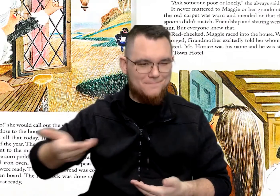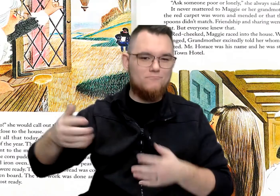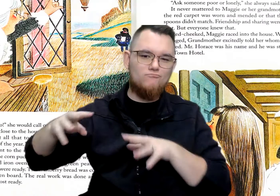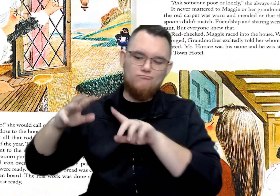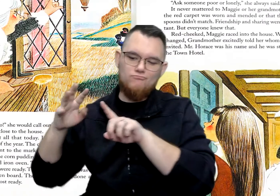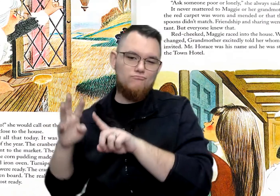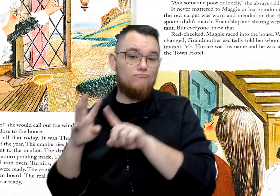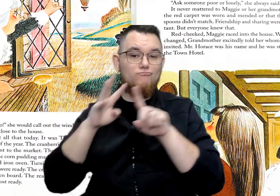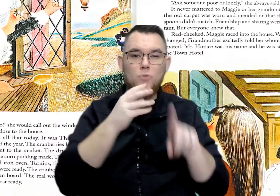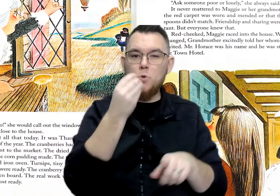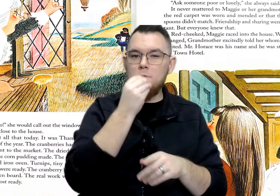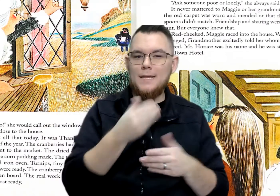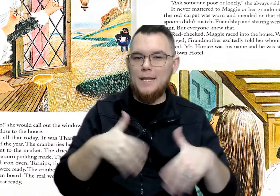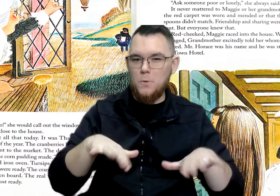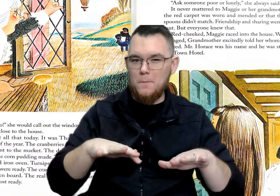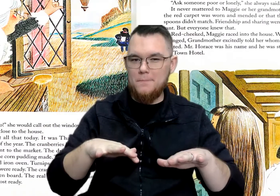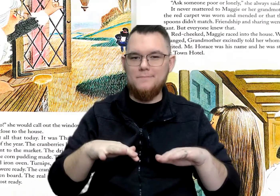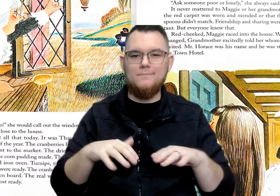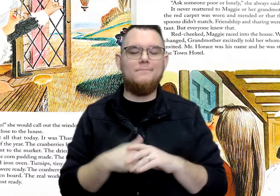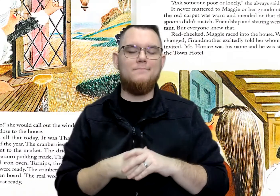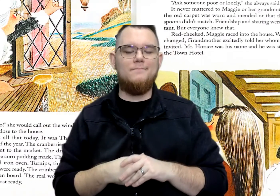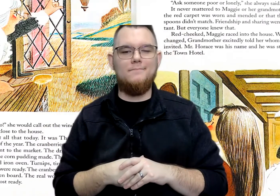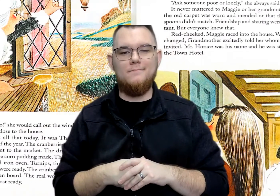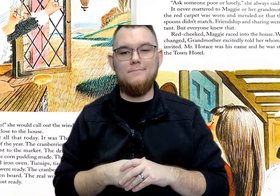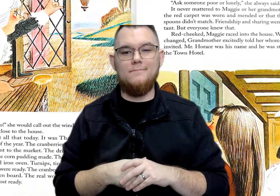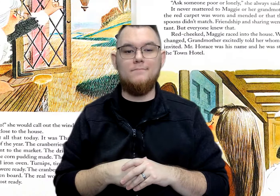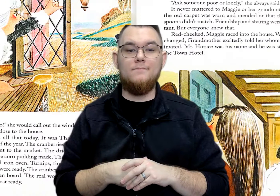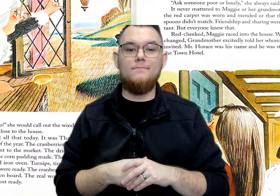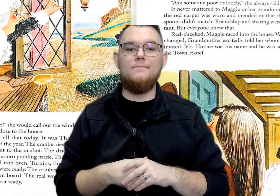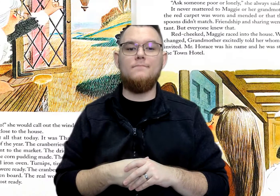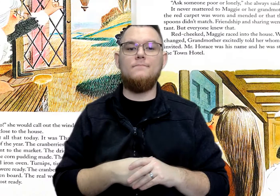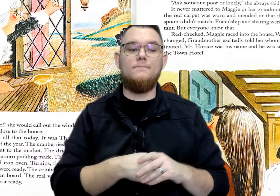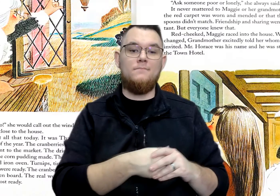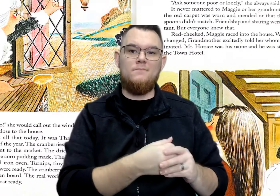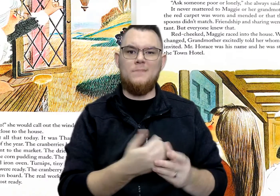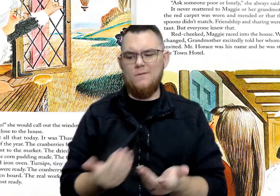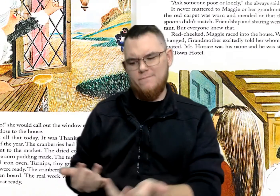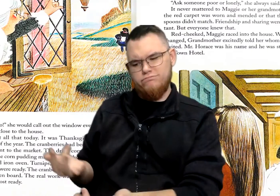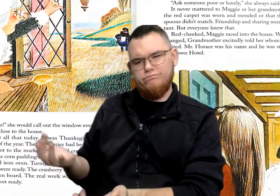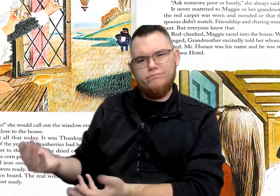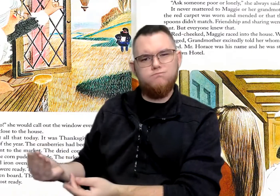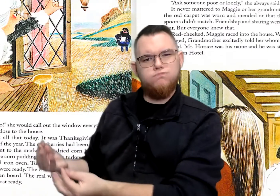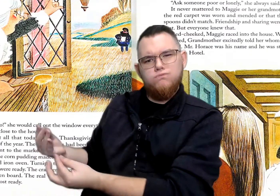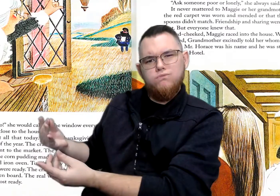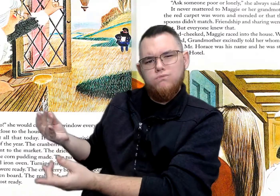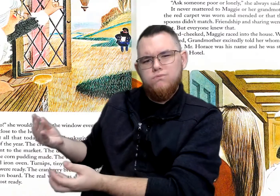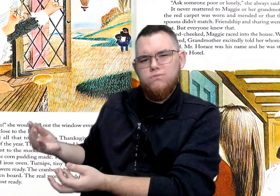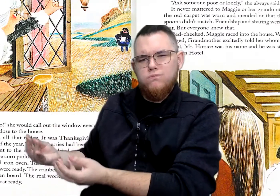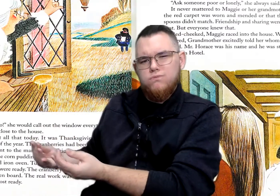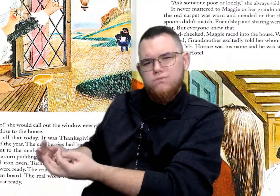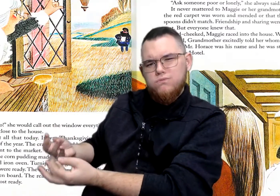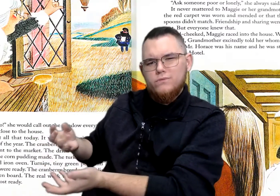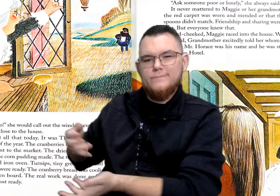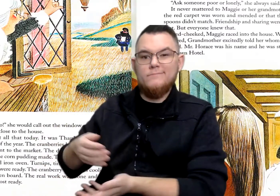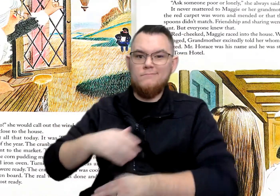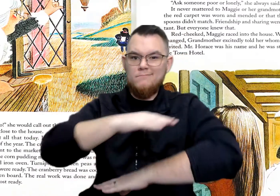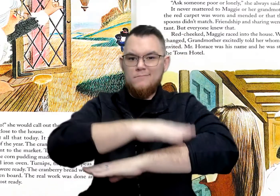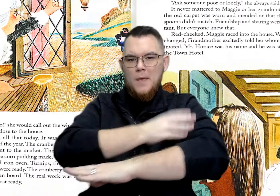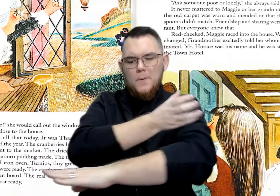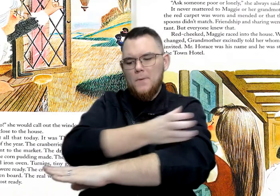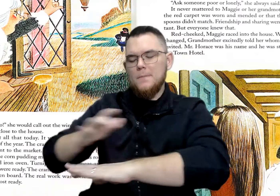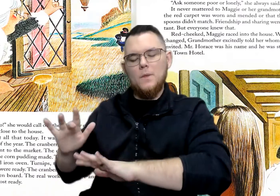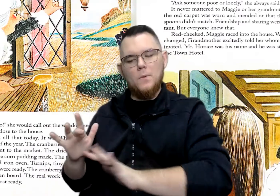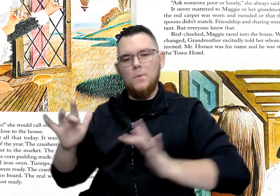A log fire sputtered, the glasses shone, and certainly no one would notice that the silver